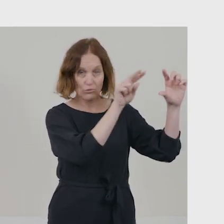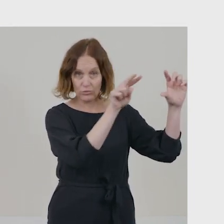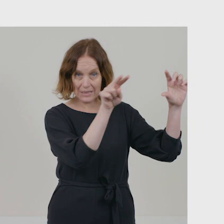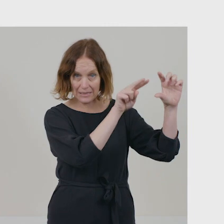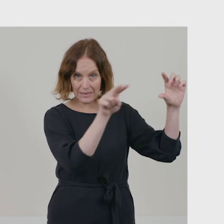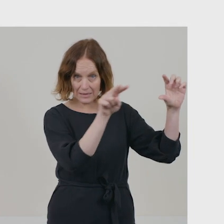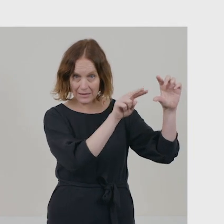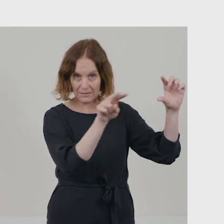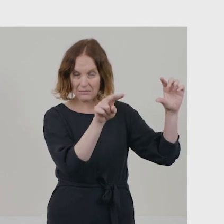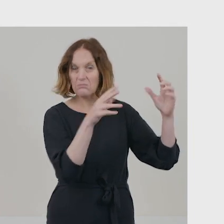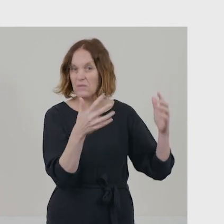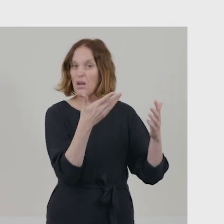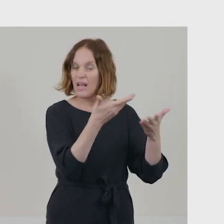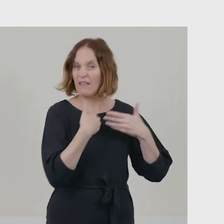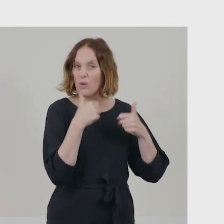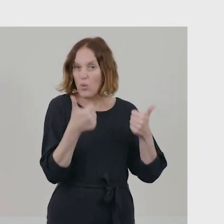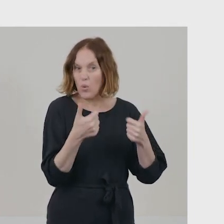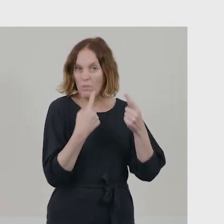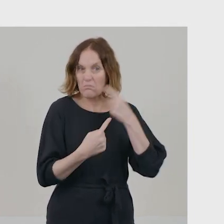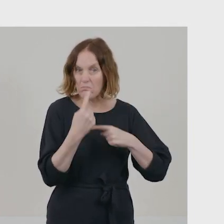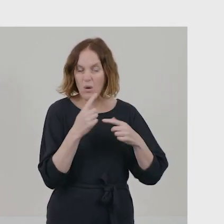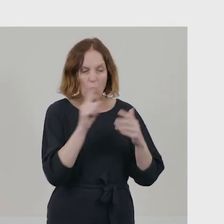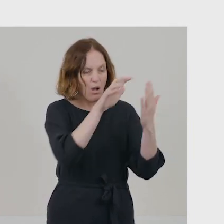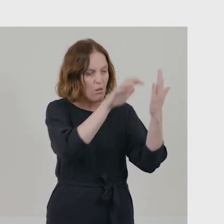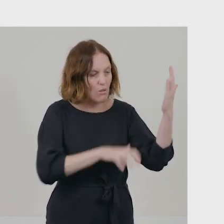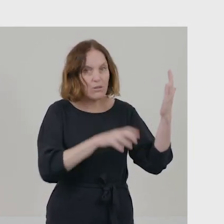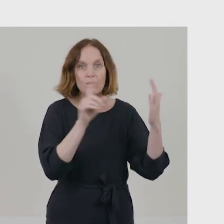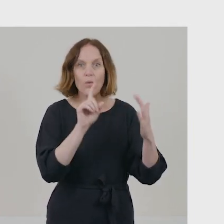The title is normally a good indication of what we are about to read or view.